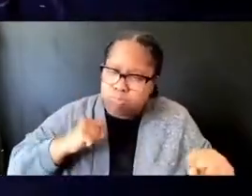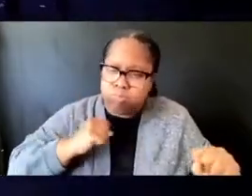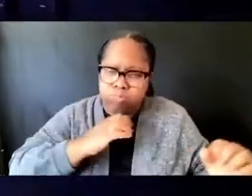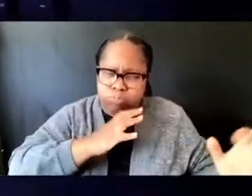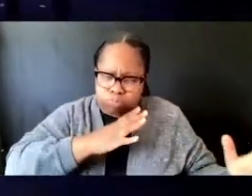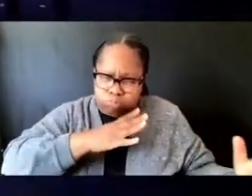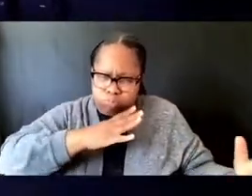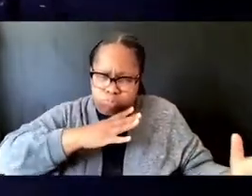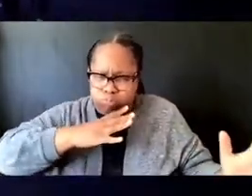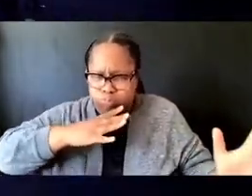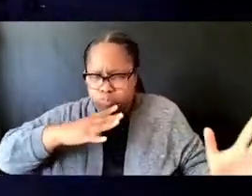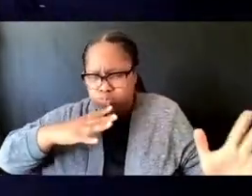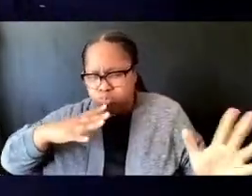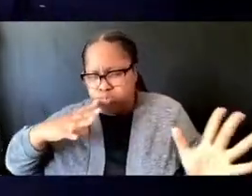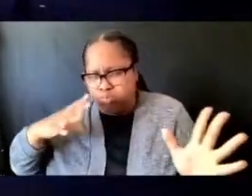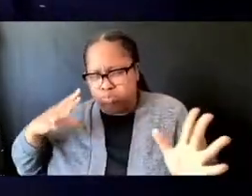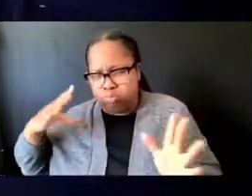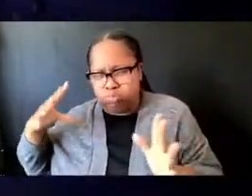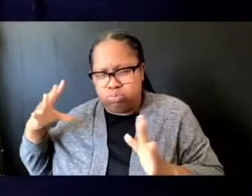(wind blowing)